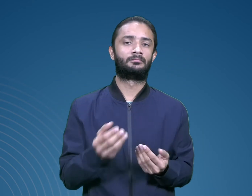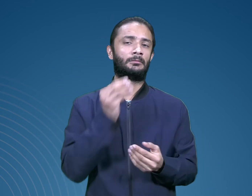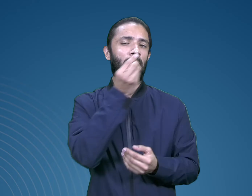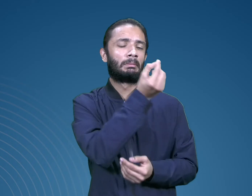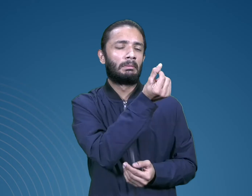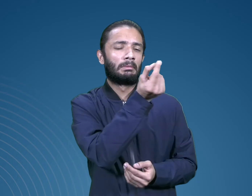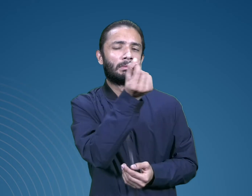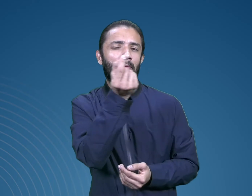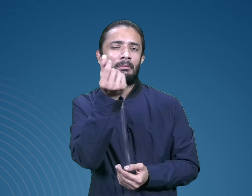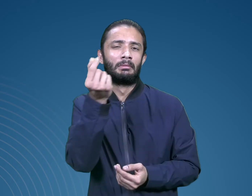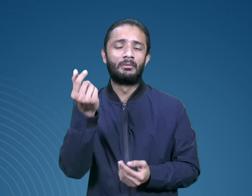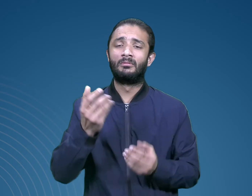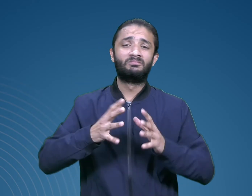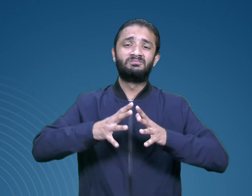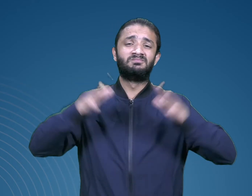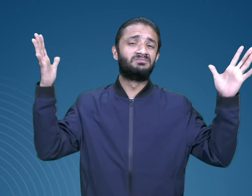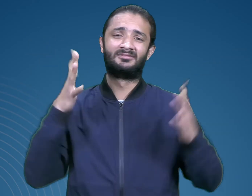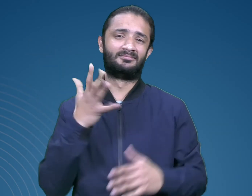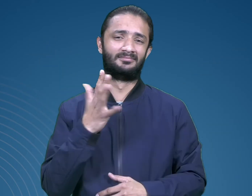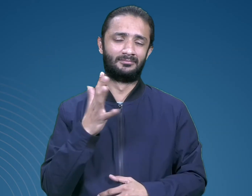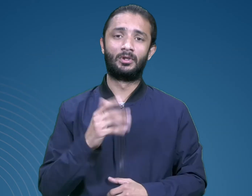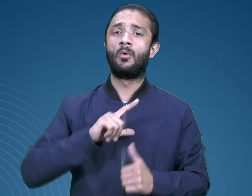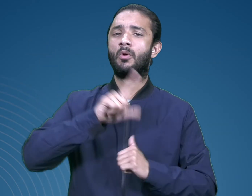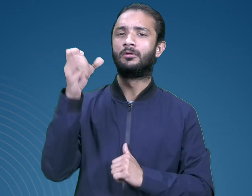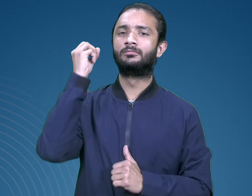but the number is really less.